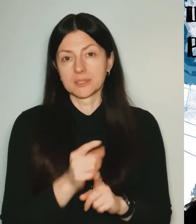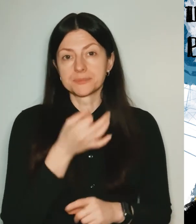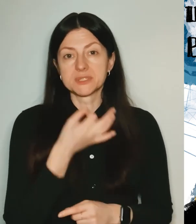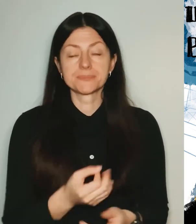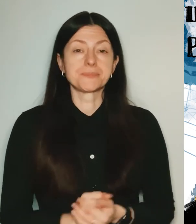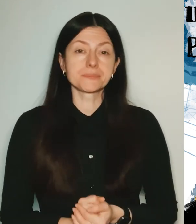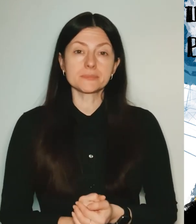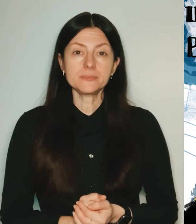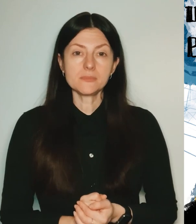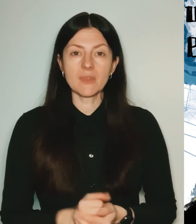Let’s say like that.